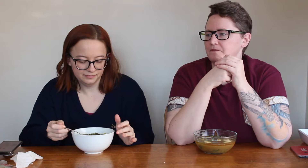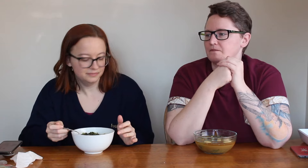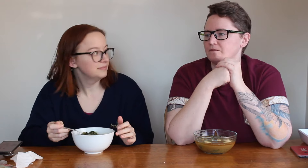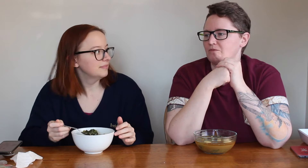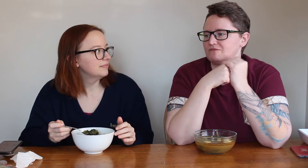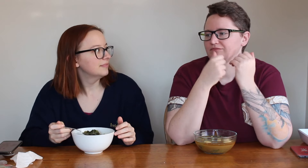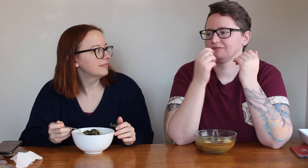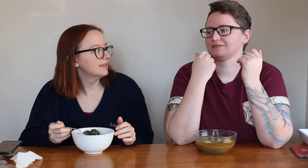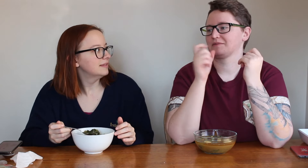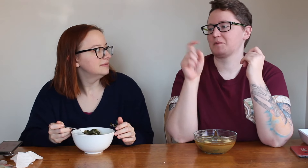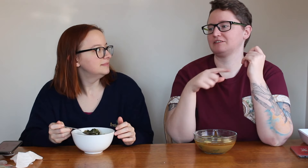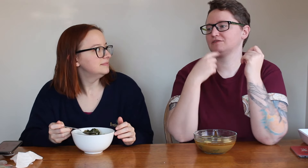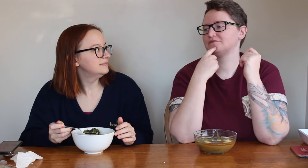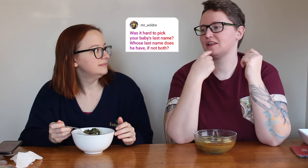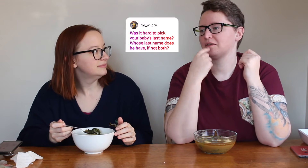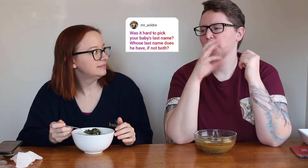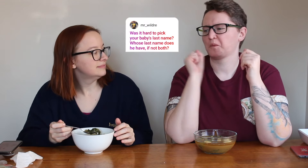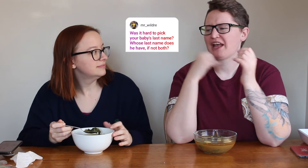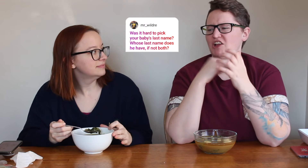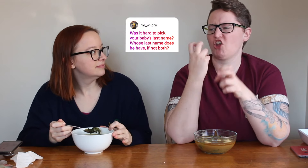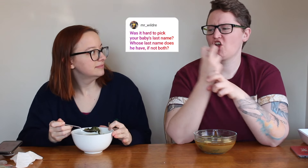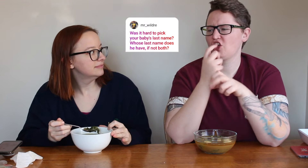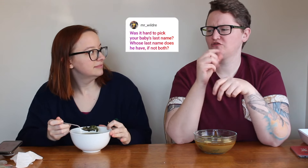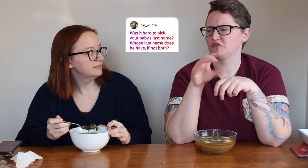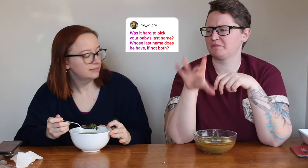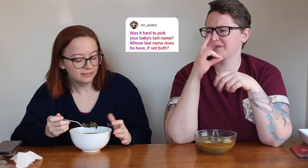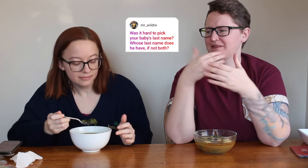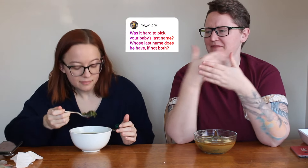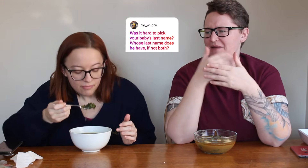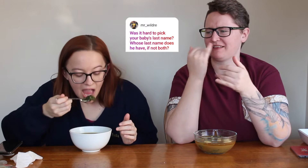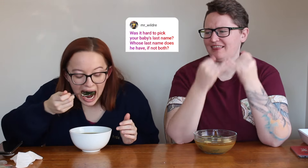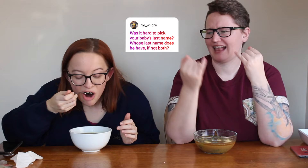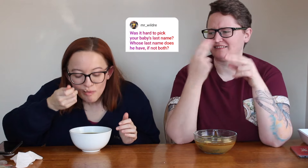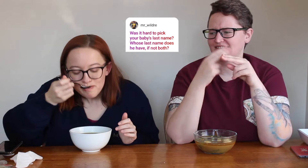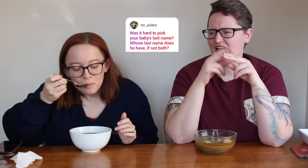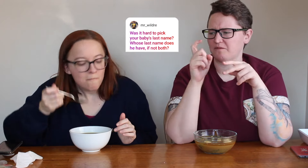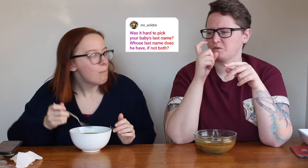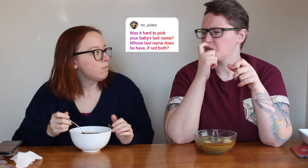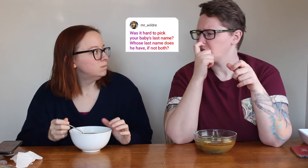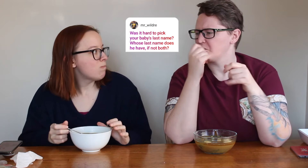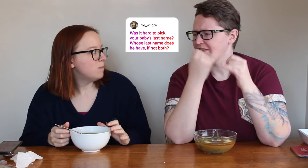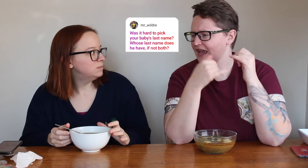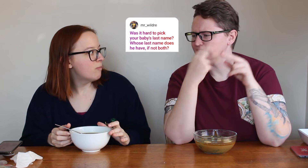Mean, I'm not perfect not in the least. I still have a lot of issues and problems but that's okay, so that's that question. Next!